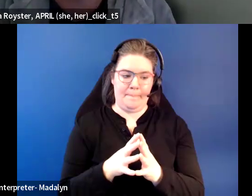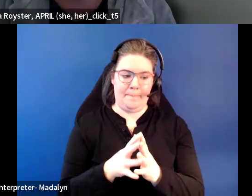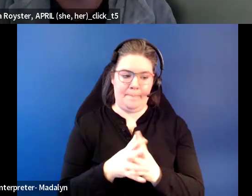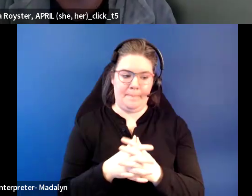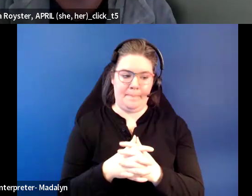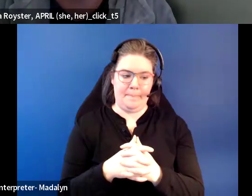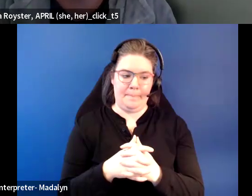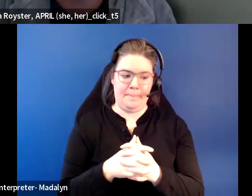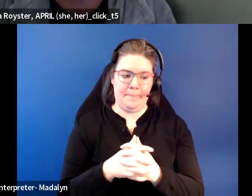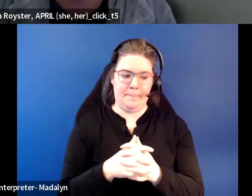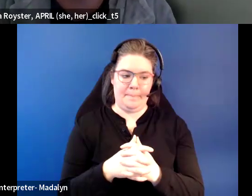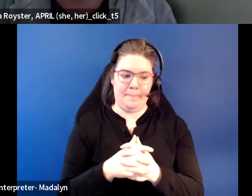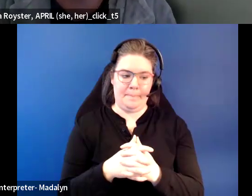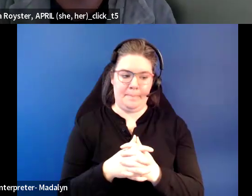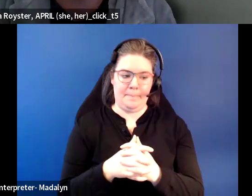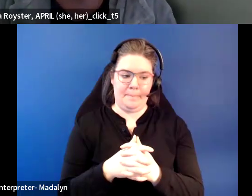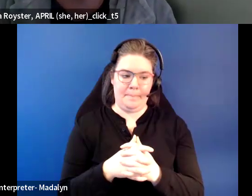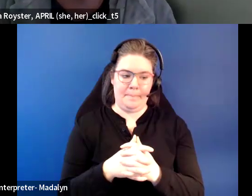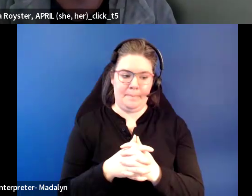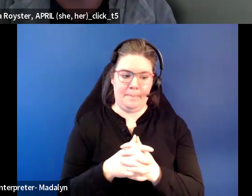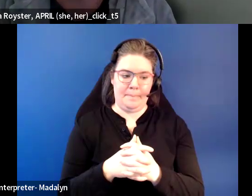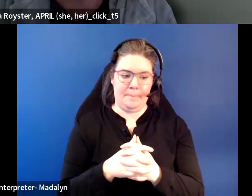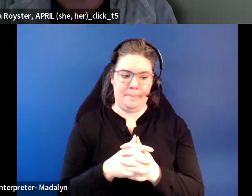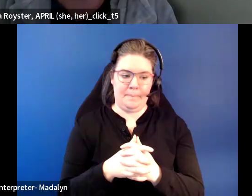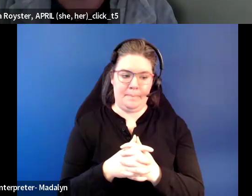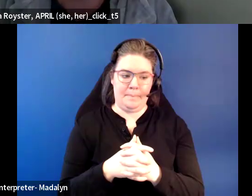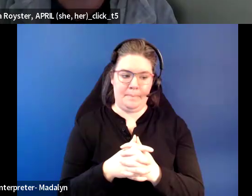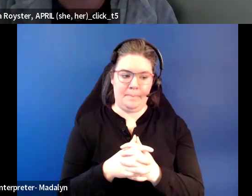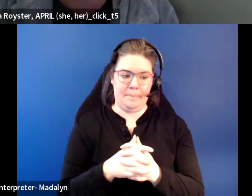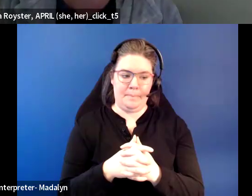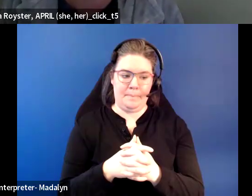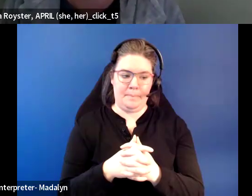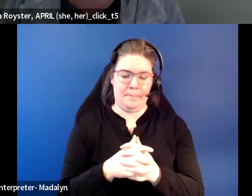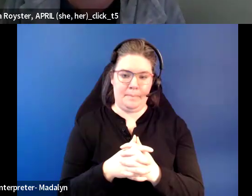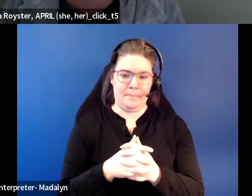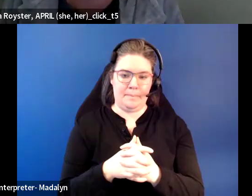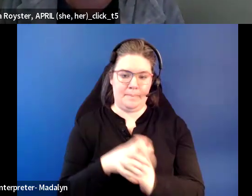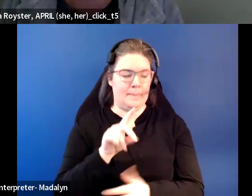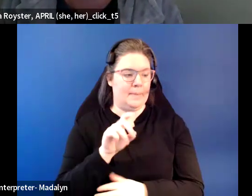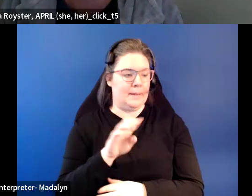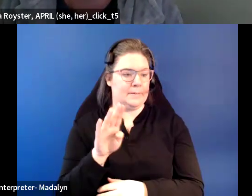Carolyn Grawi: oh, that! Oh, that we are both in the same. Yes. So Debbie Debbie Stanwood, who's on, is with us.